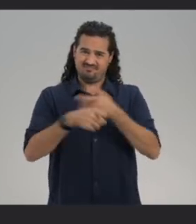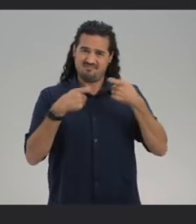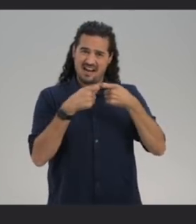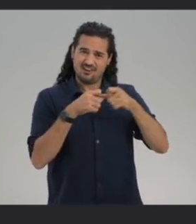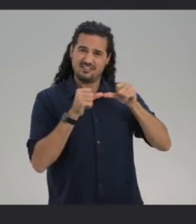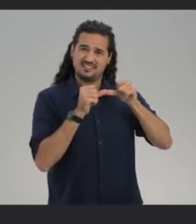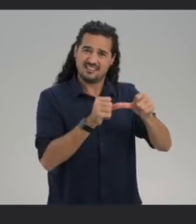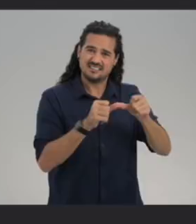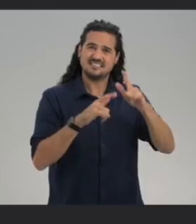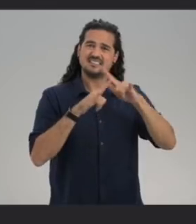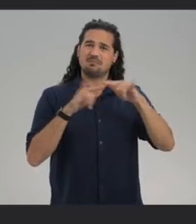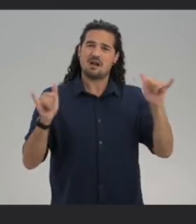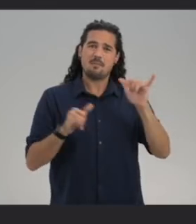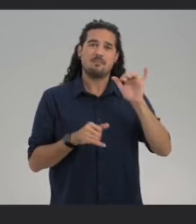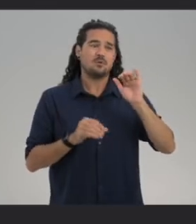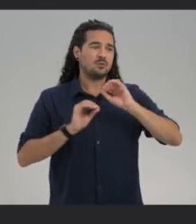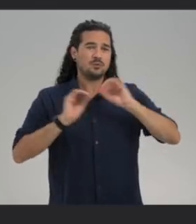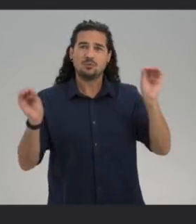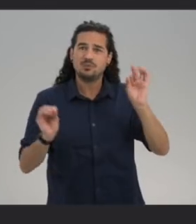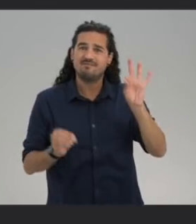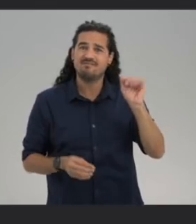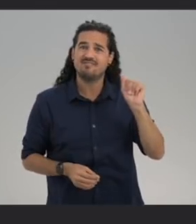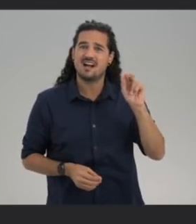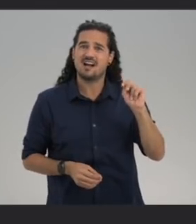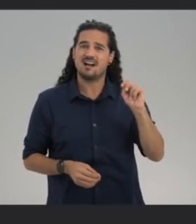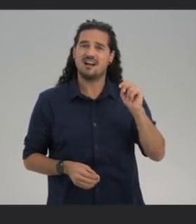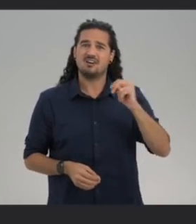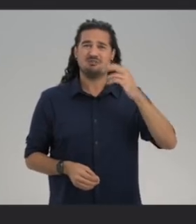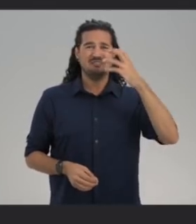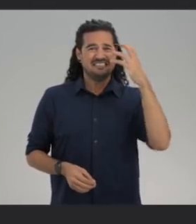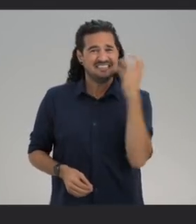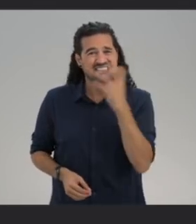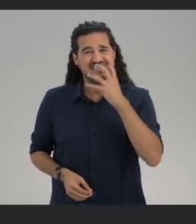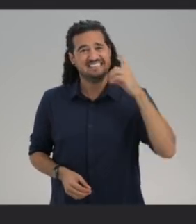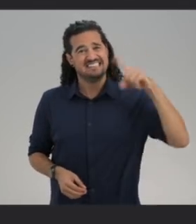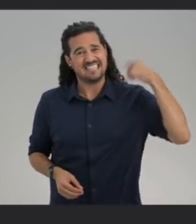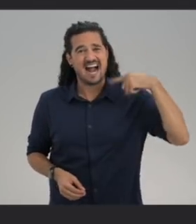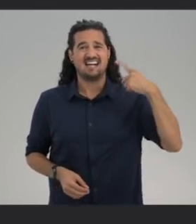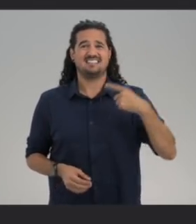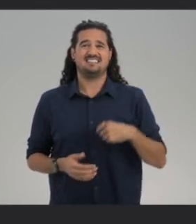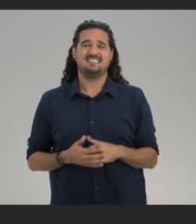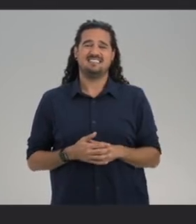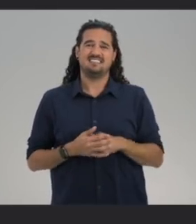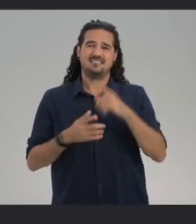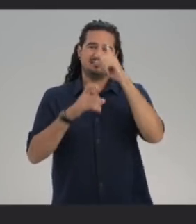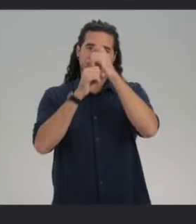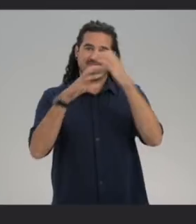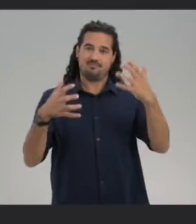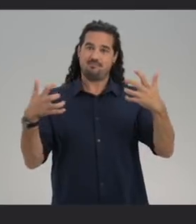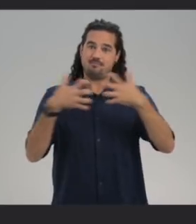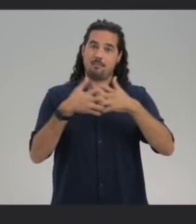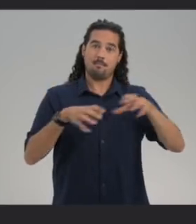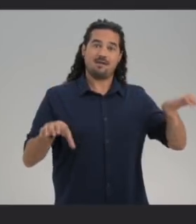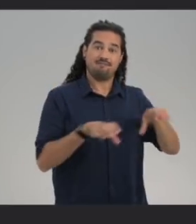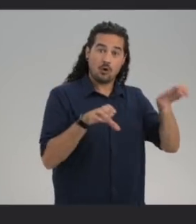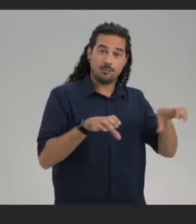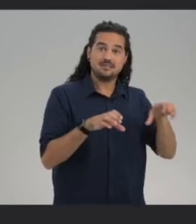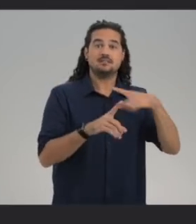and at the same time, we pulled out the fan. That's just nuts. With that unbelievable combination of performance and portability,